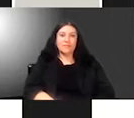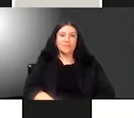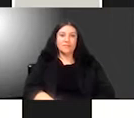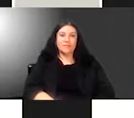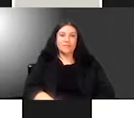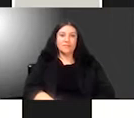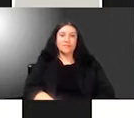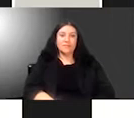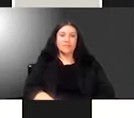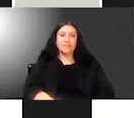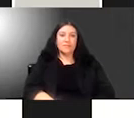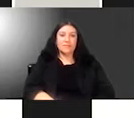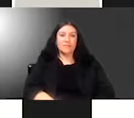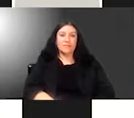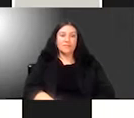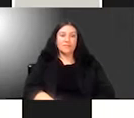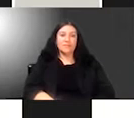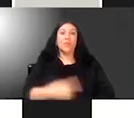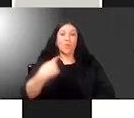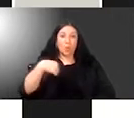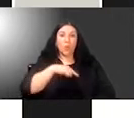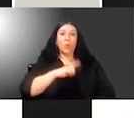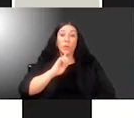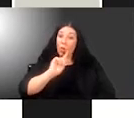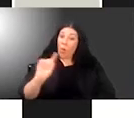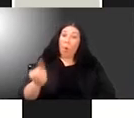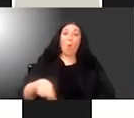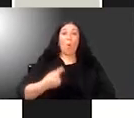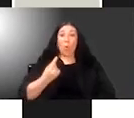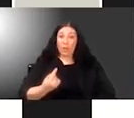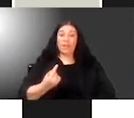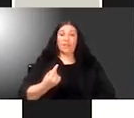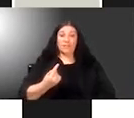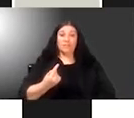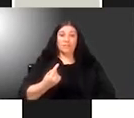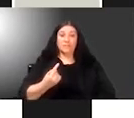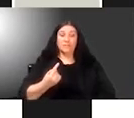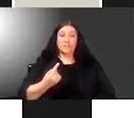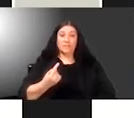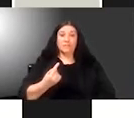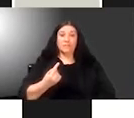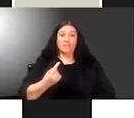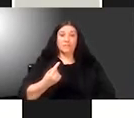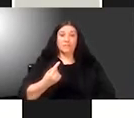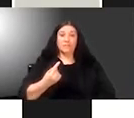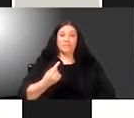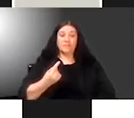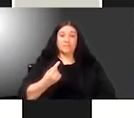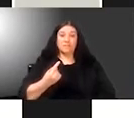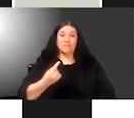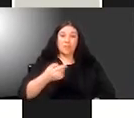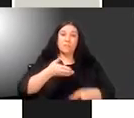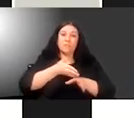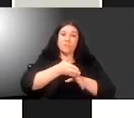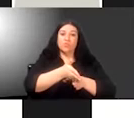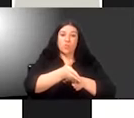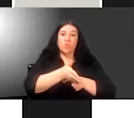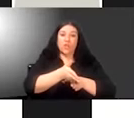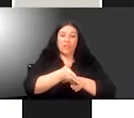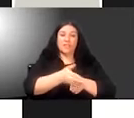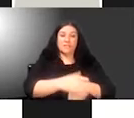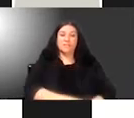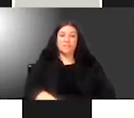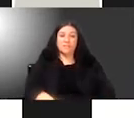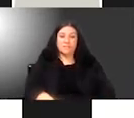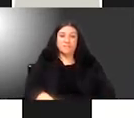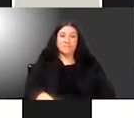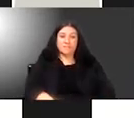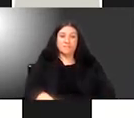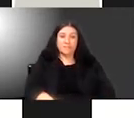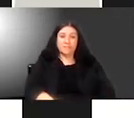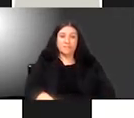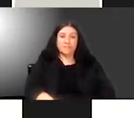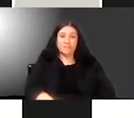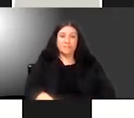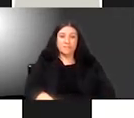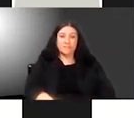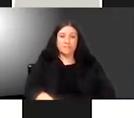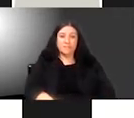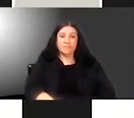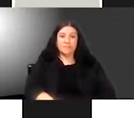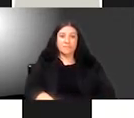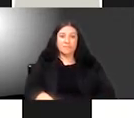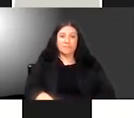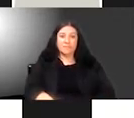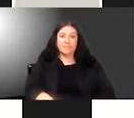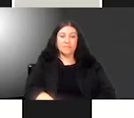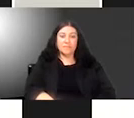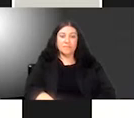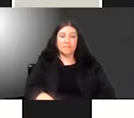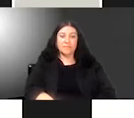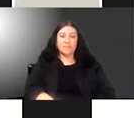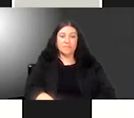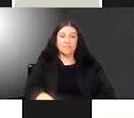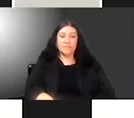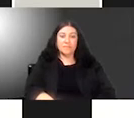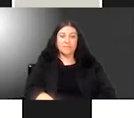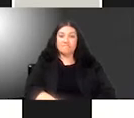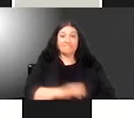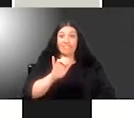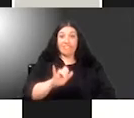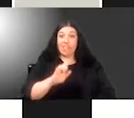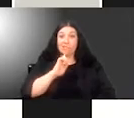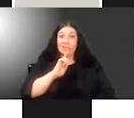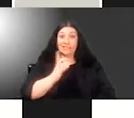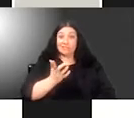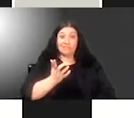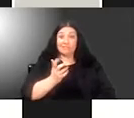We are the only majority that doesn't support our own businesses.